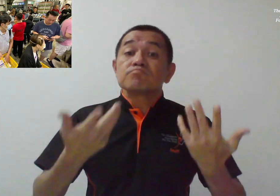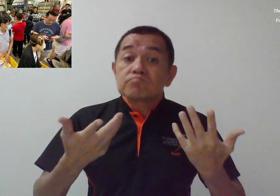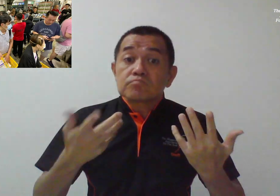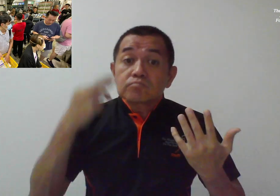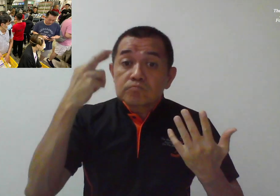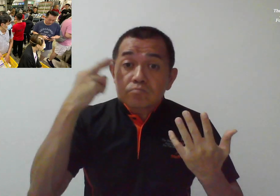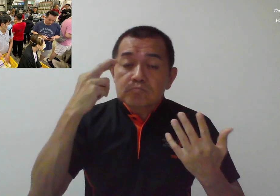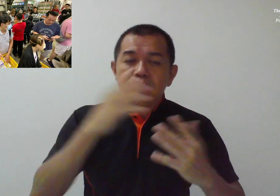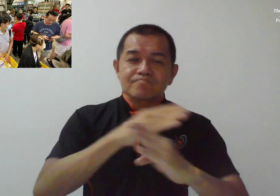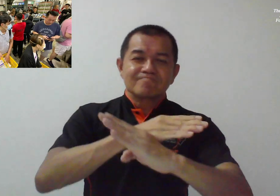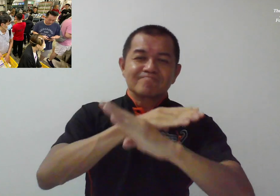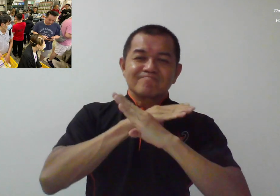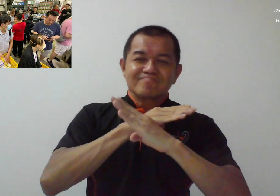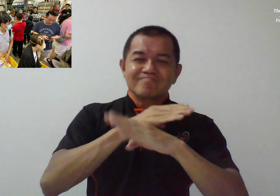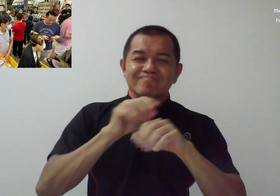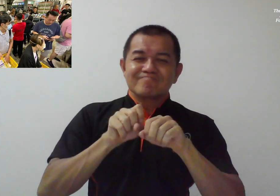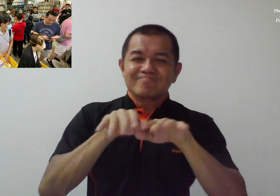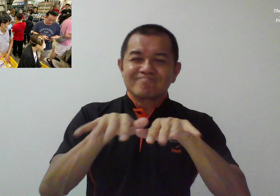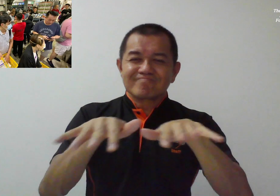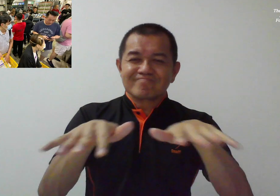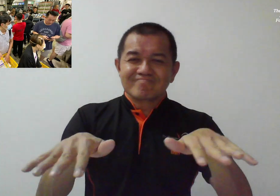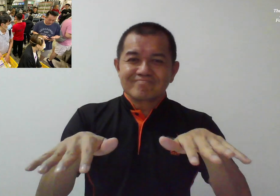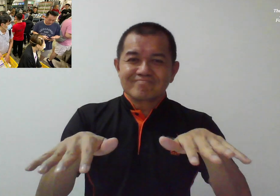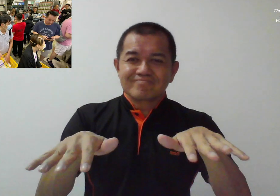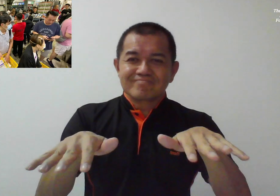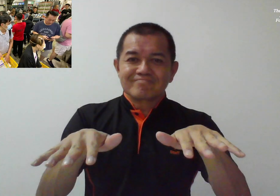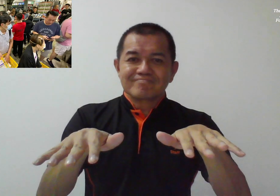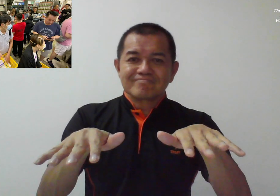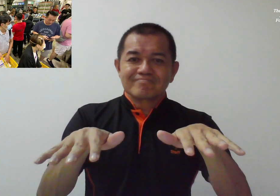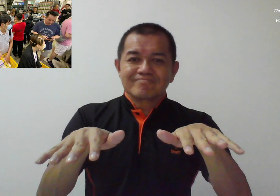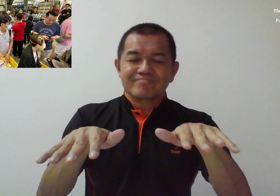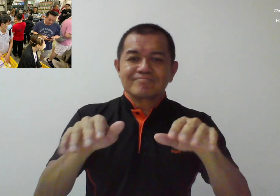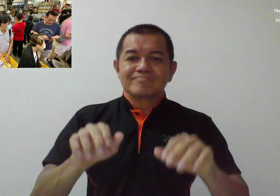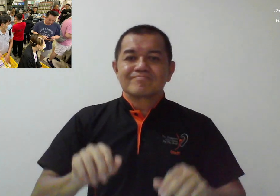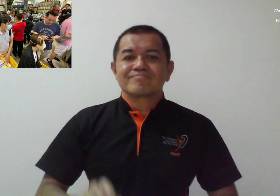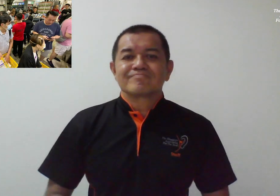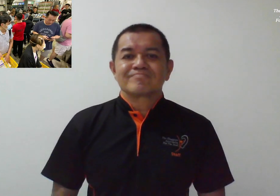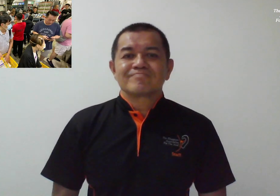to protect the health and well-being of other patrons